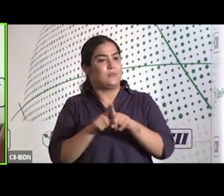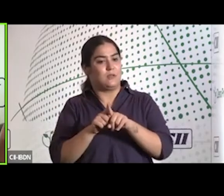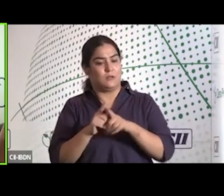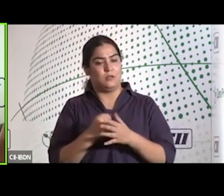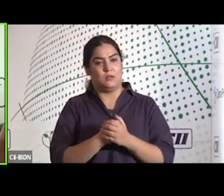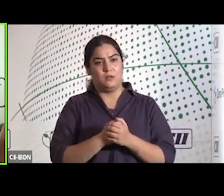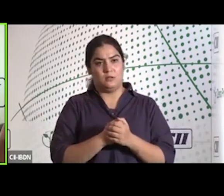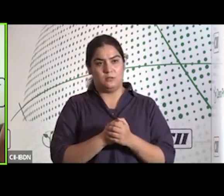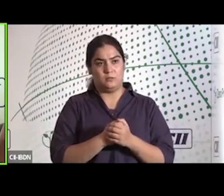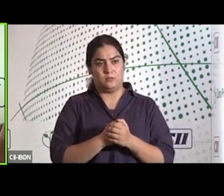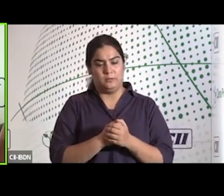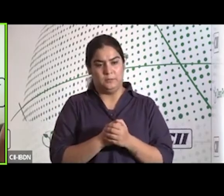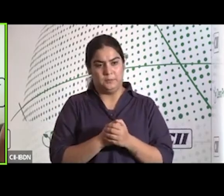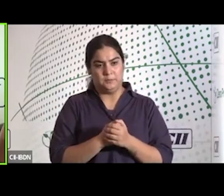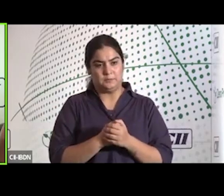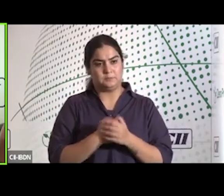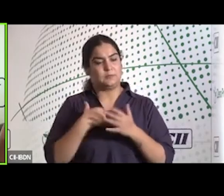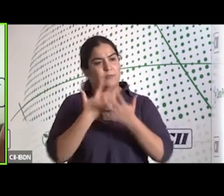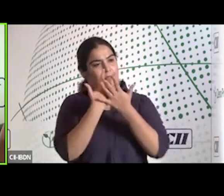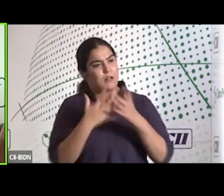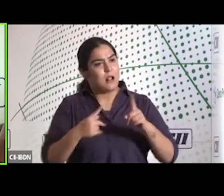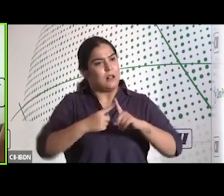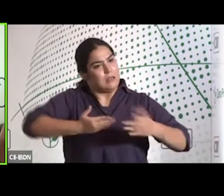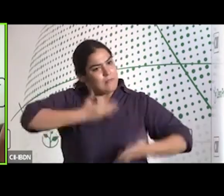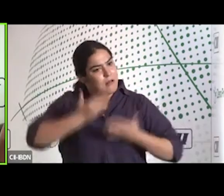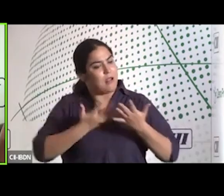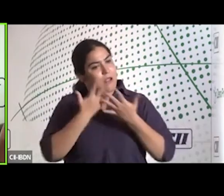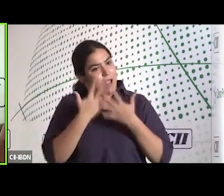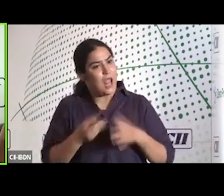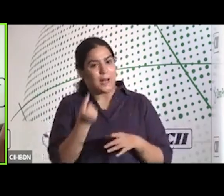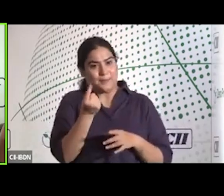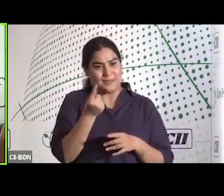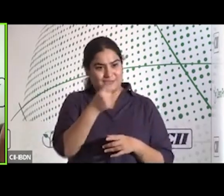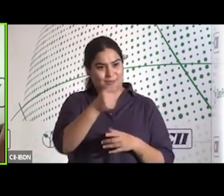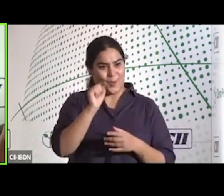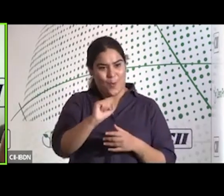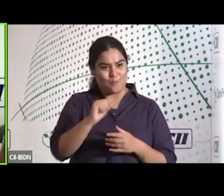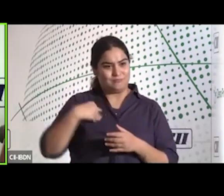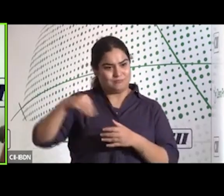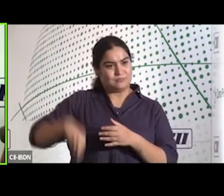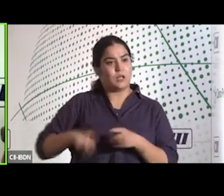I think any training, any money in your pocket also gives you a voice.